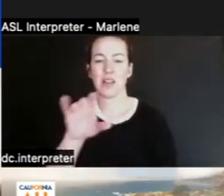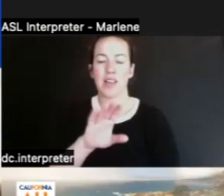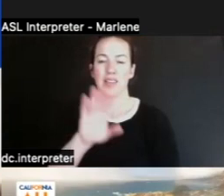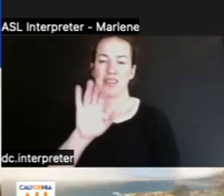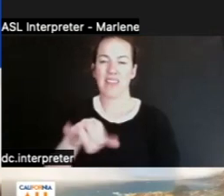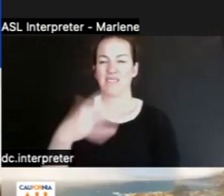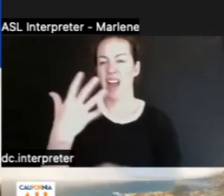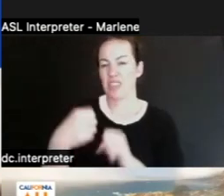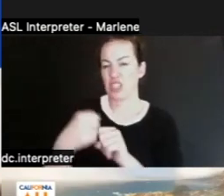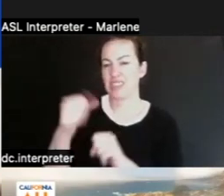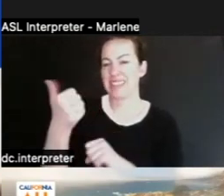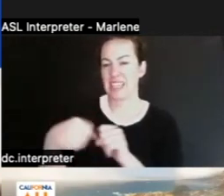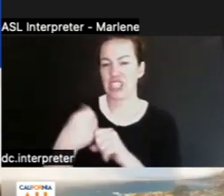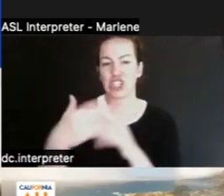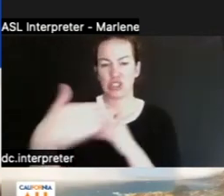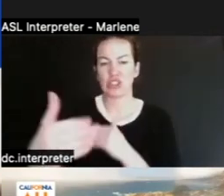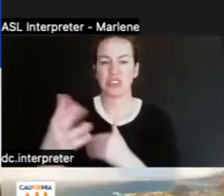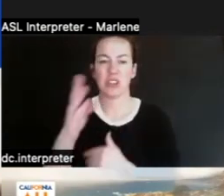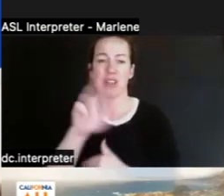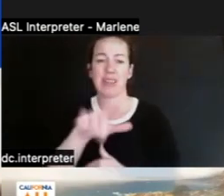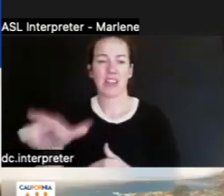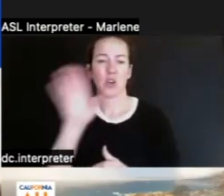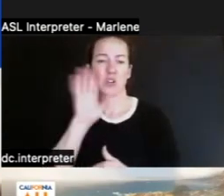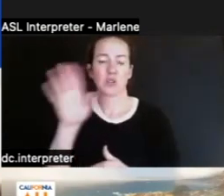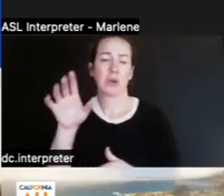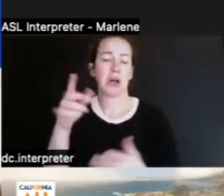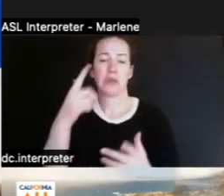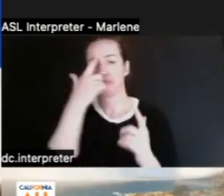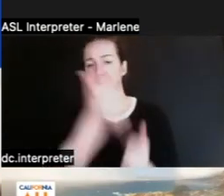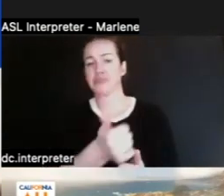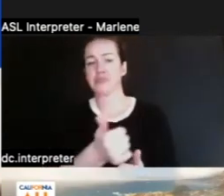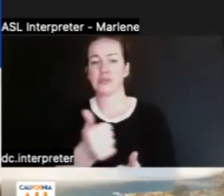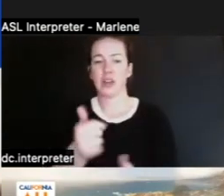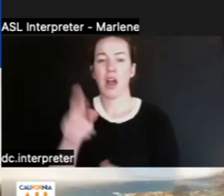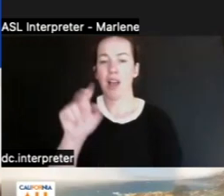fifteen years, unless we do something. And education as a lobby, if you will, for good,